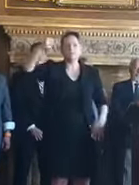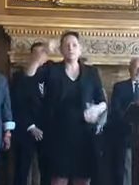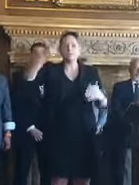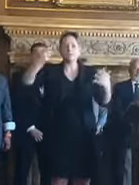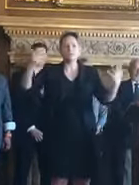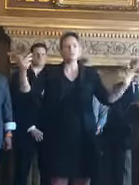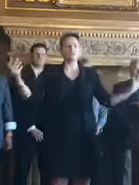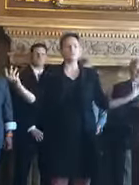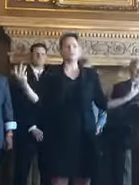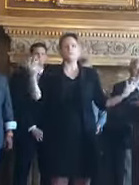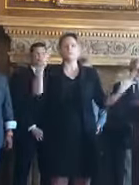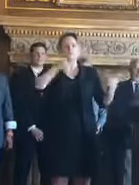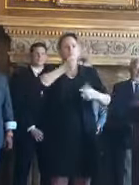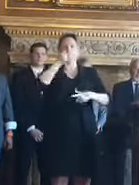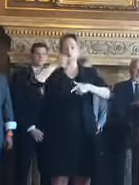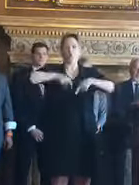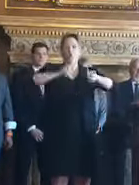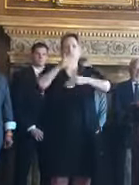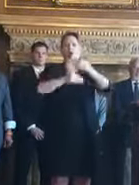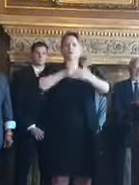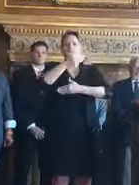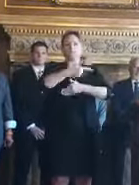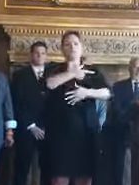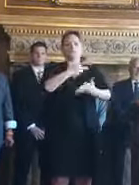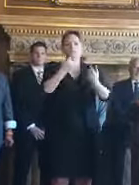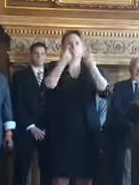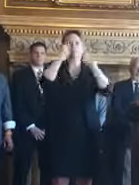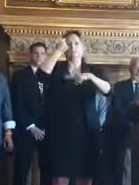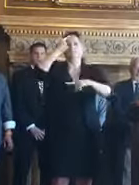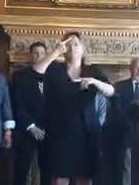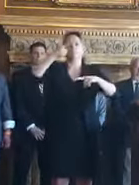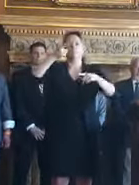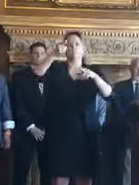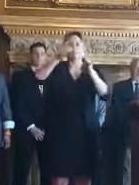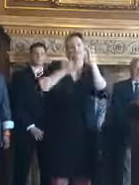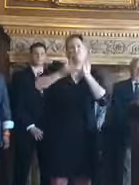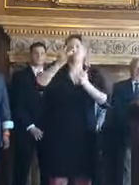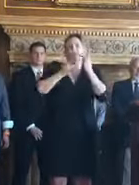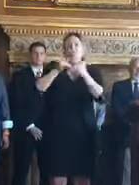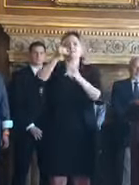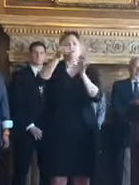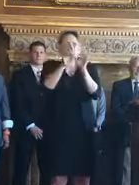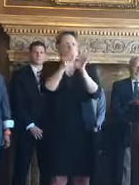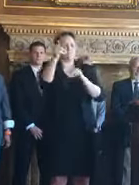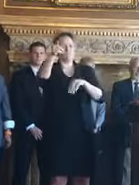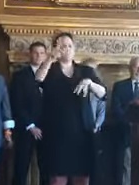that their kids are going to be taken away, and they didn't understand what was happening